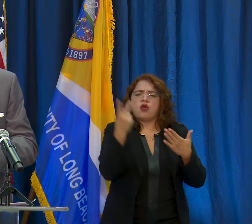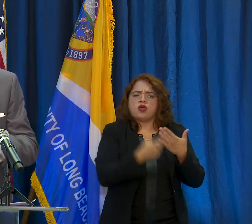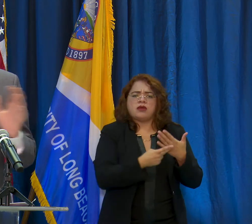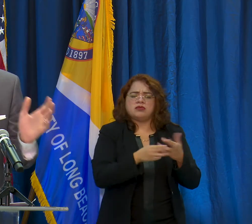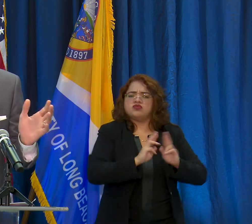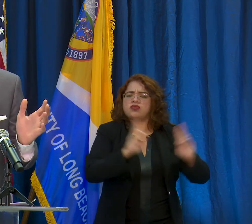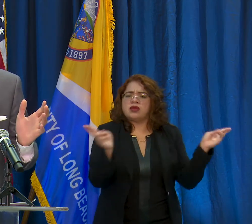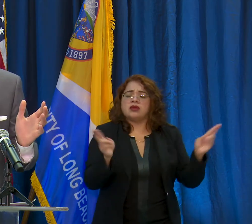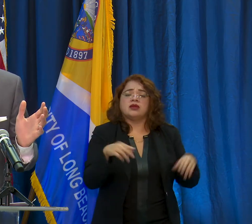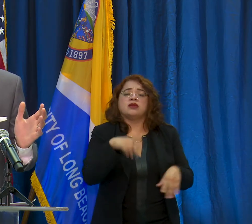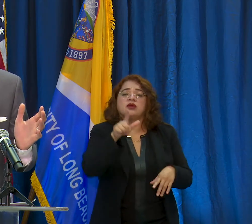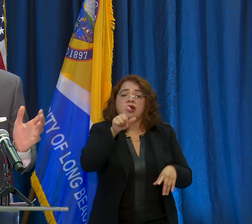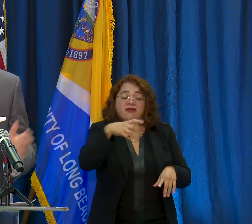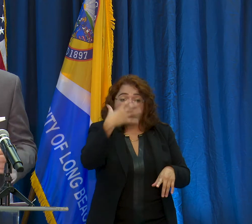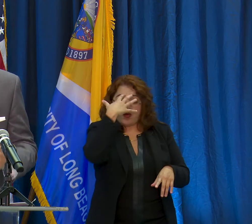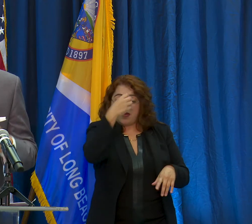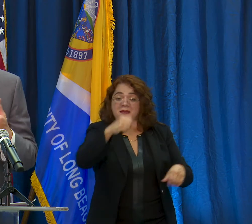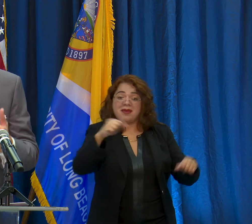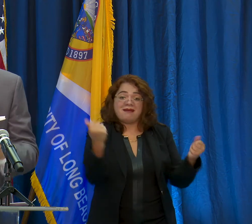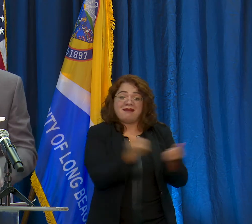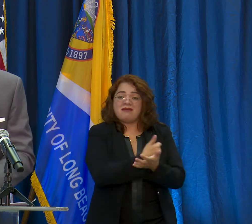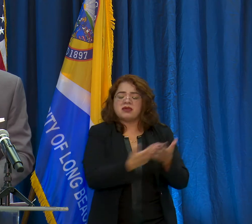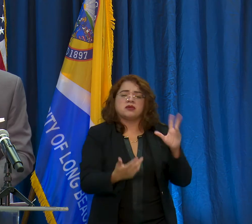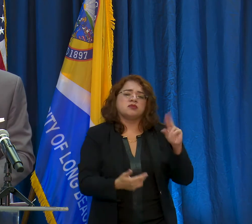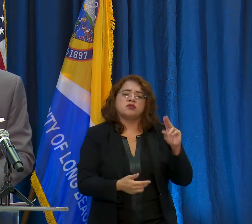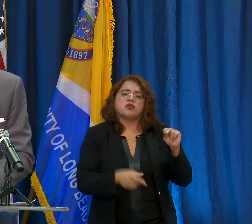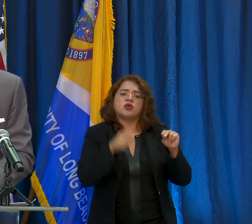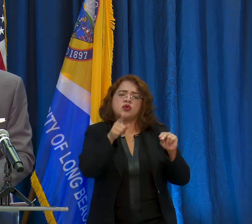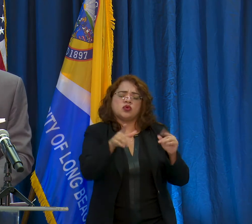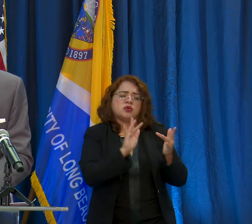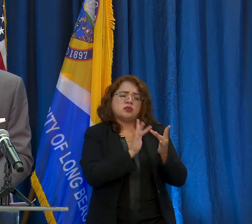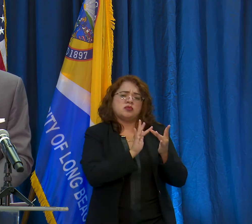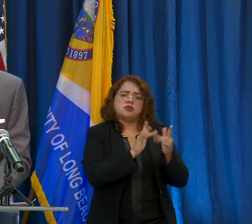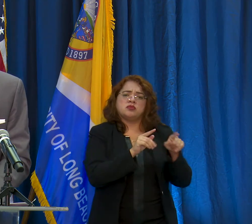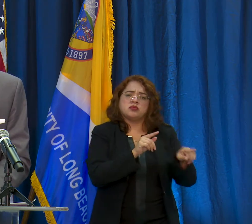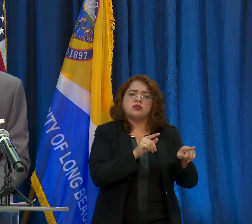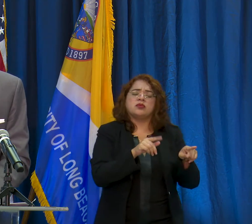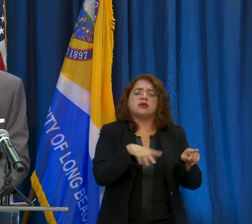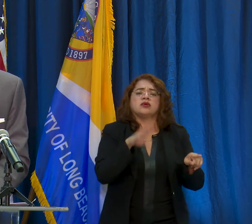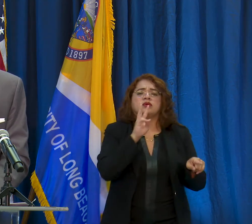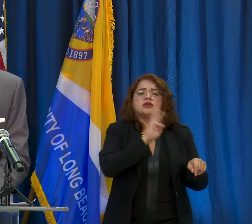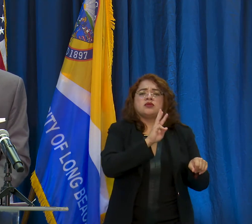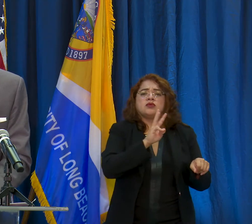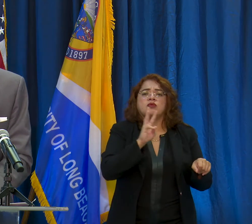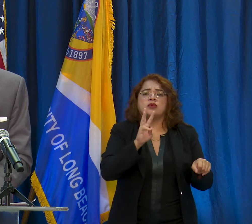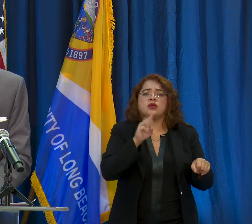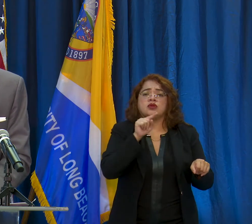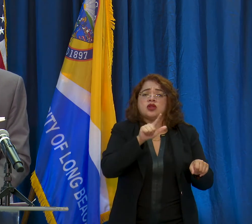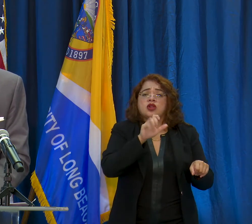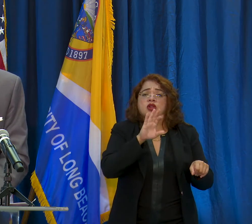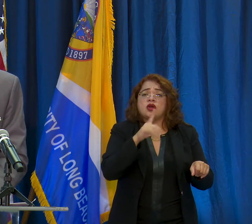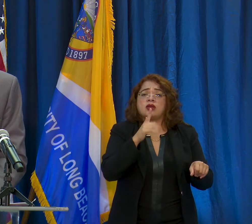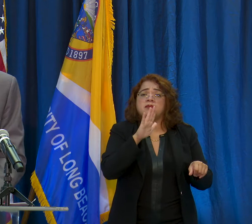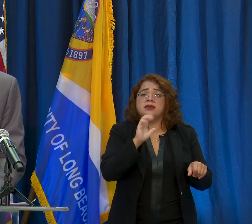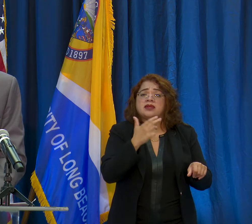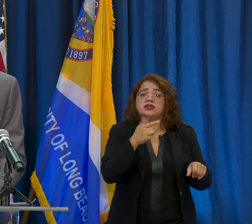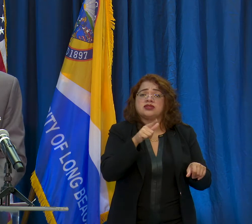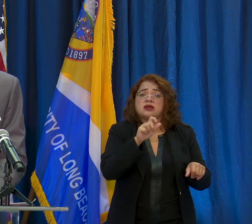don't have to remember them all. You can go online at www.longbeach.gov/4biz